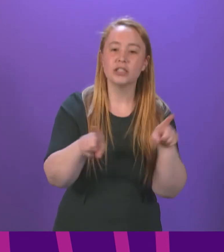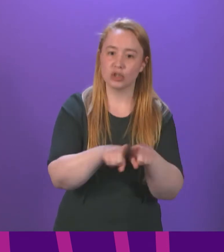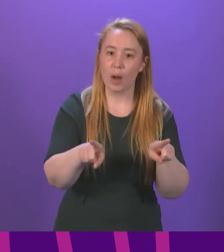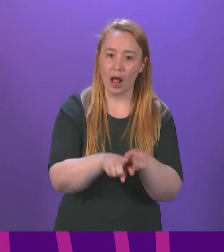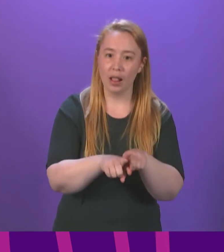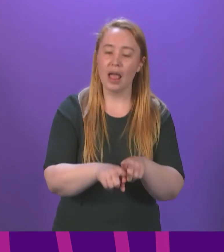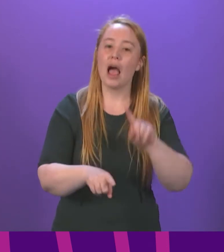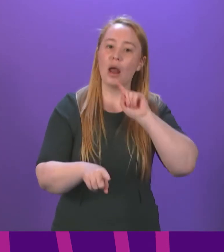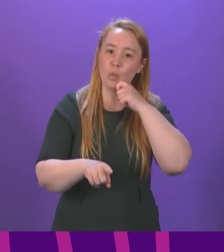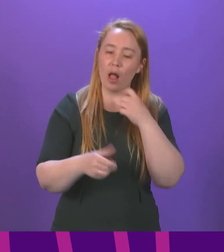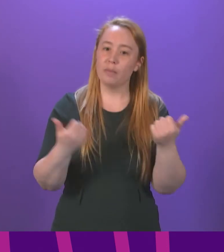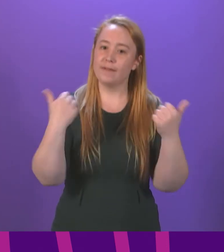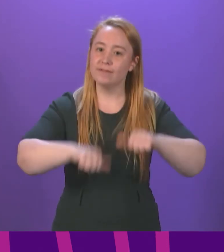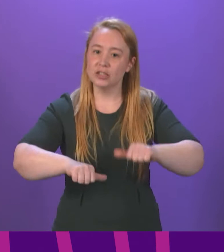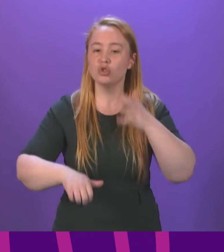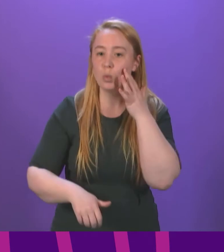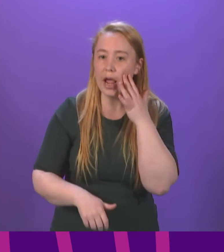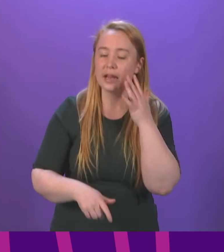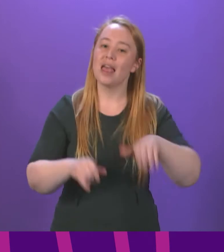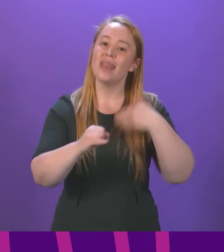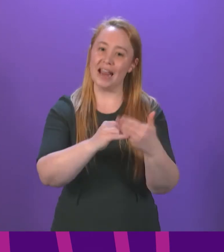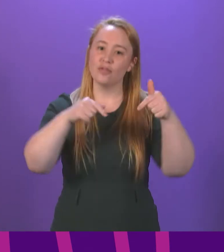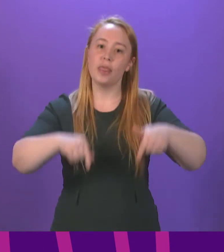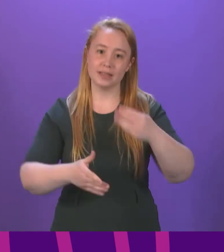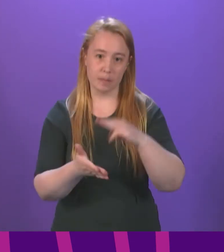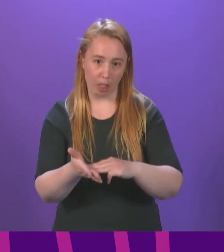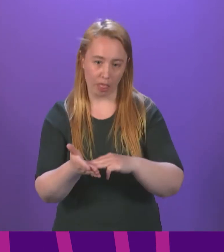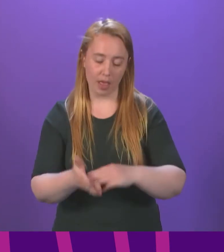on track to be completed by the end of this month. I can announce today that we will now